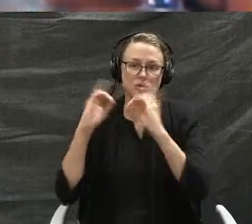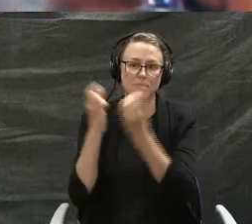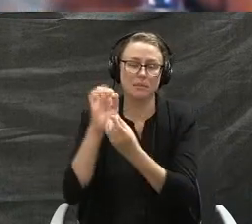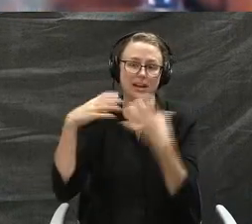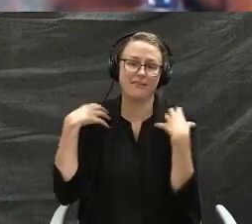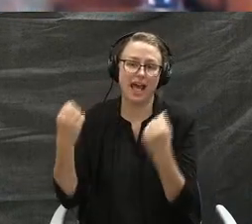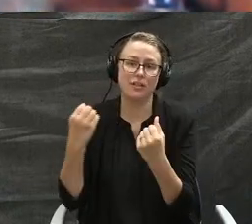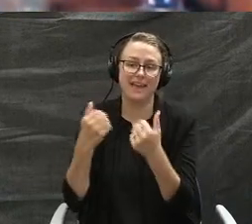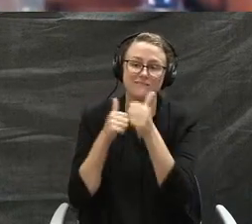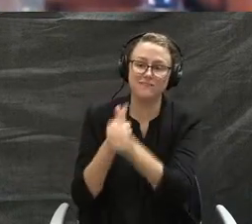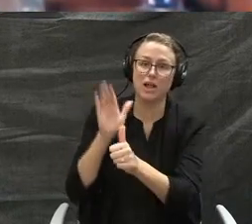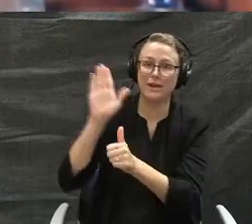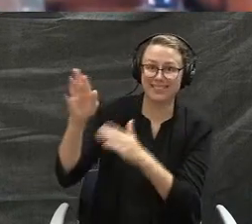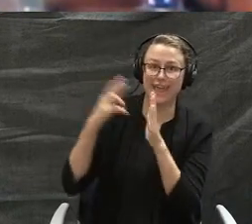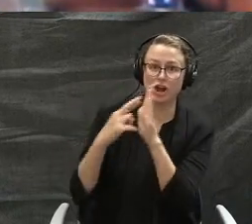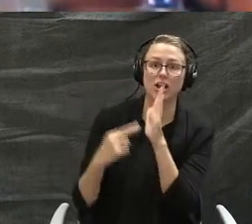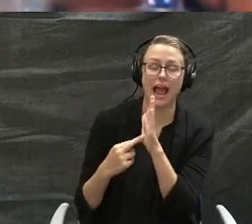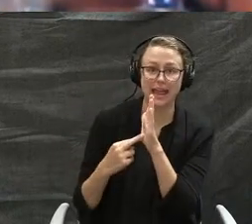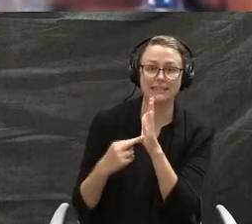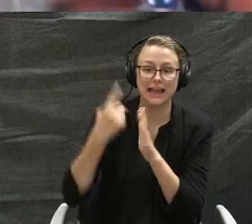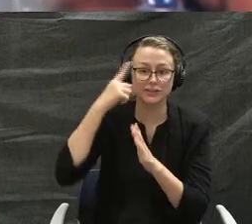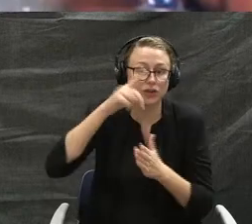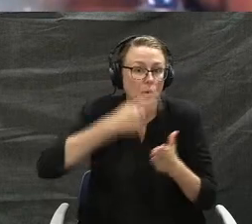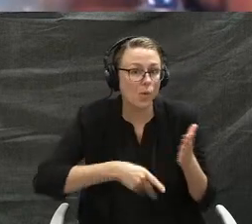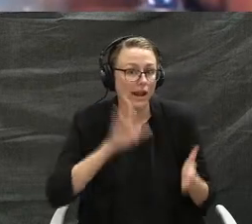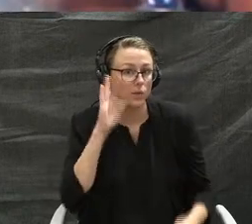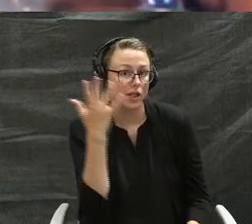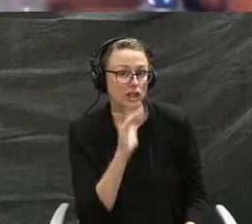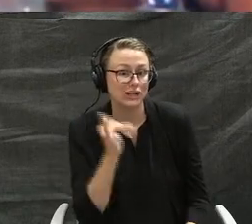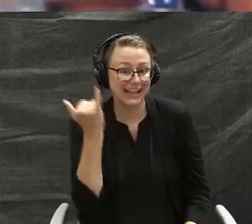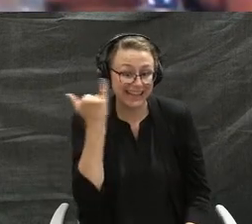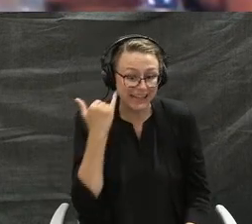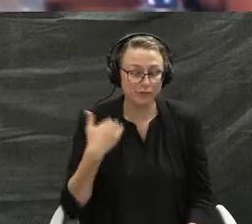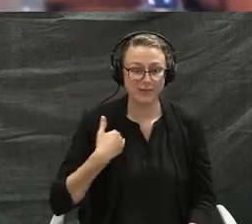guidelines in terms of what it would look like if we had a